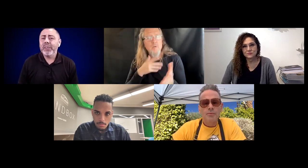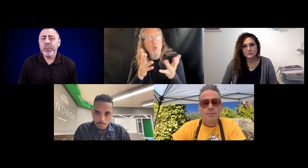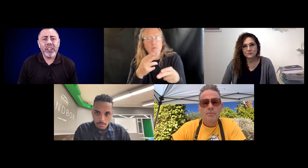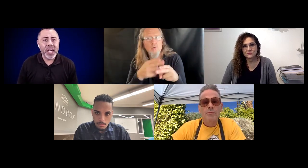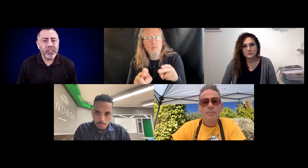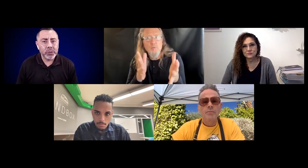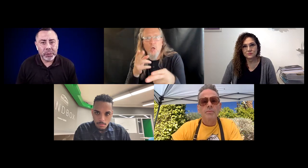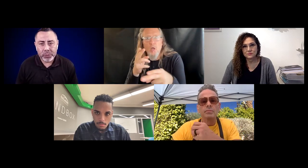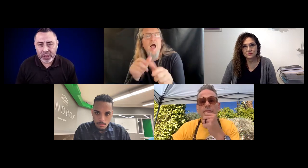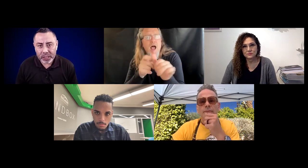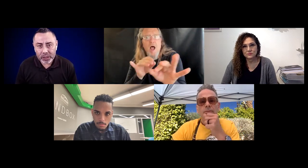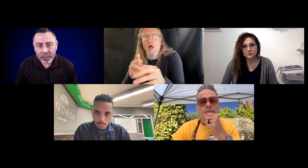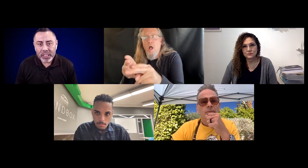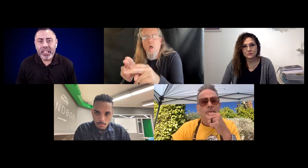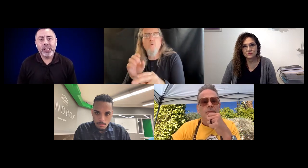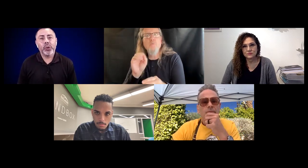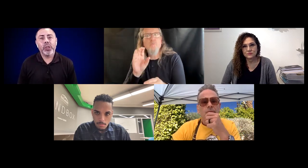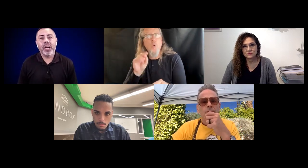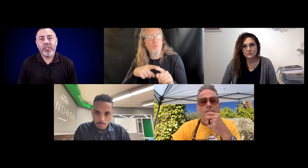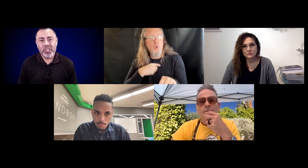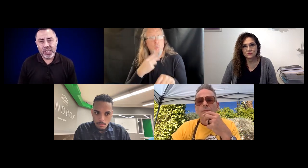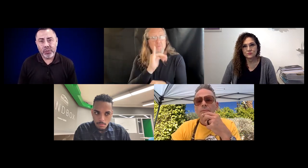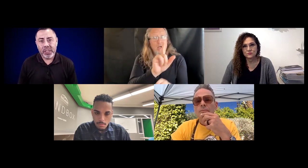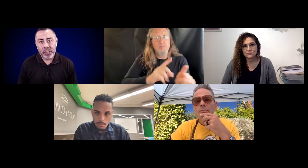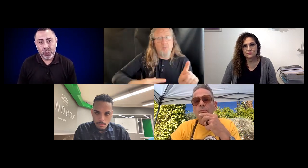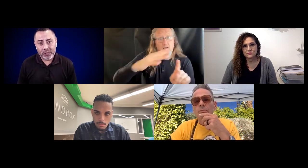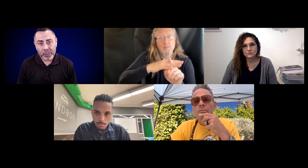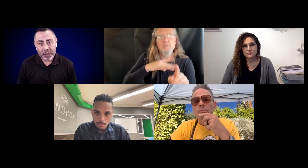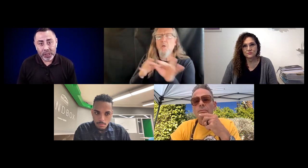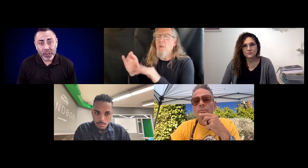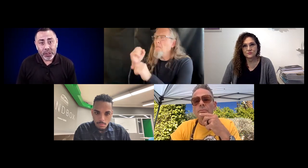There was about a 1,000 people there, and I had short conversations with each one of them.